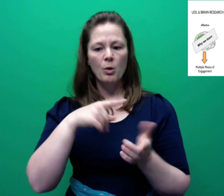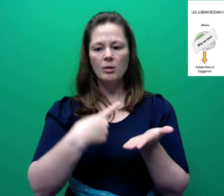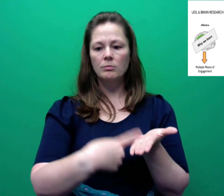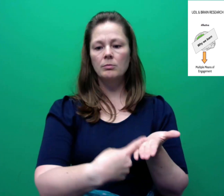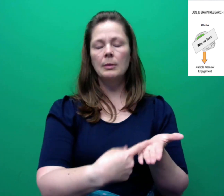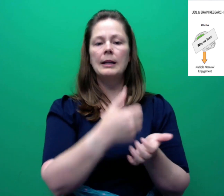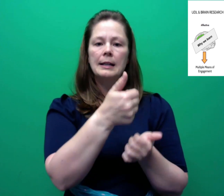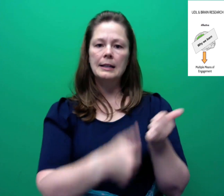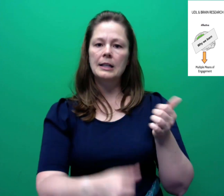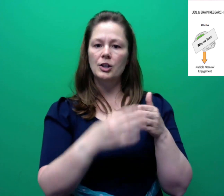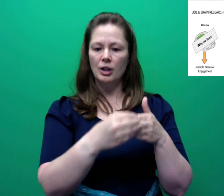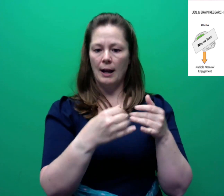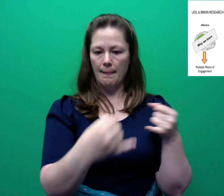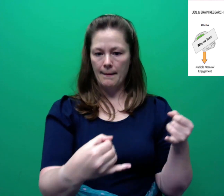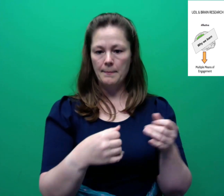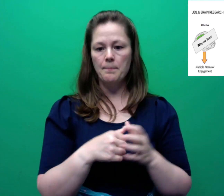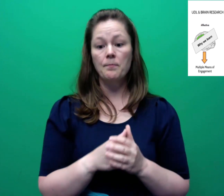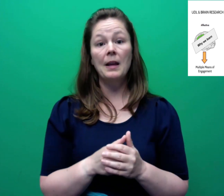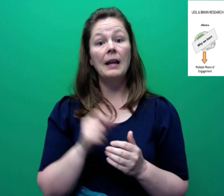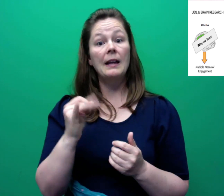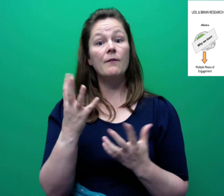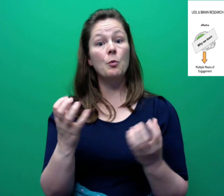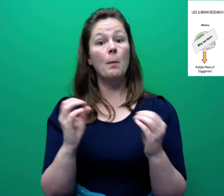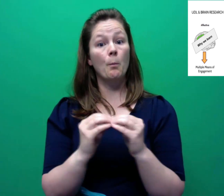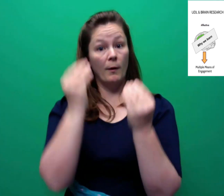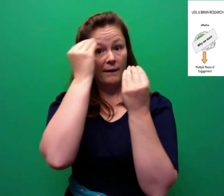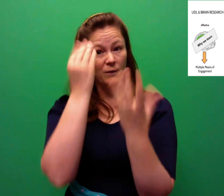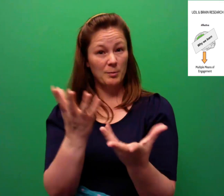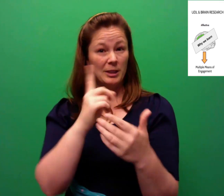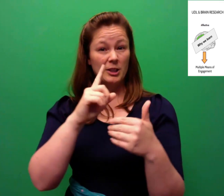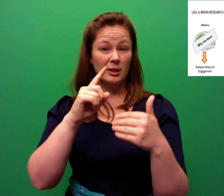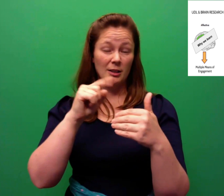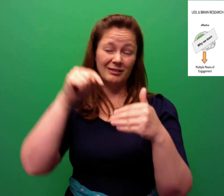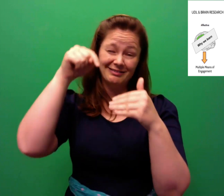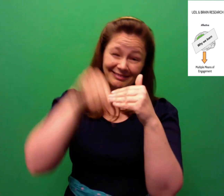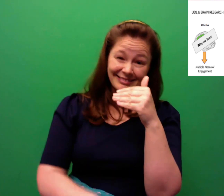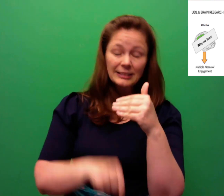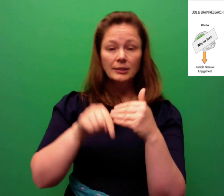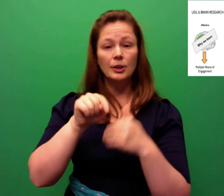presented at the end of this presentation to learn more.